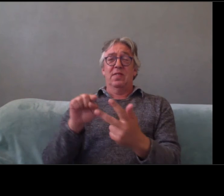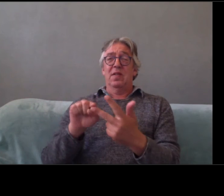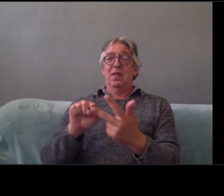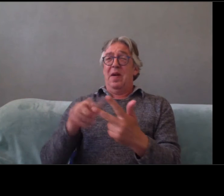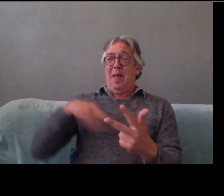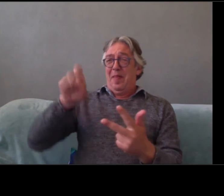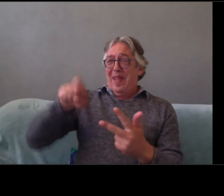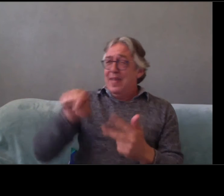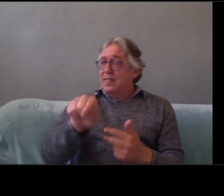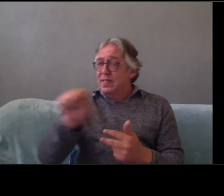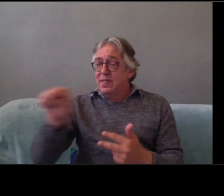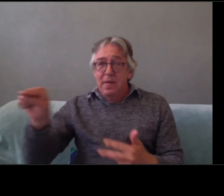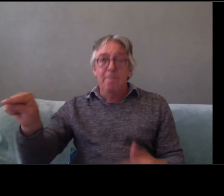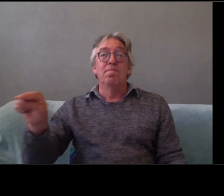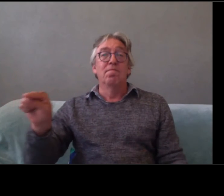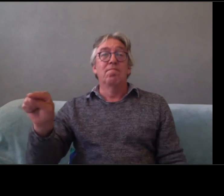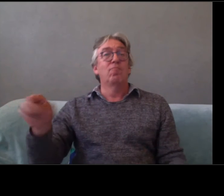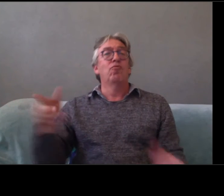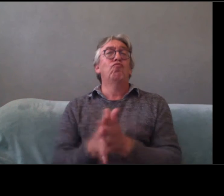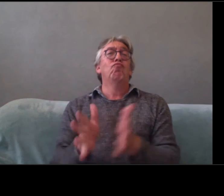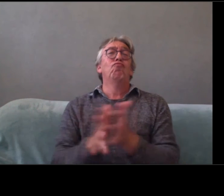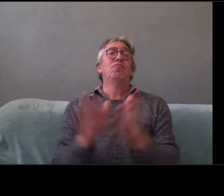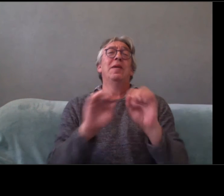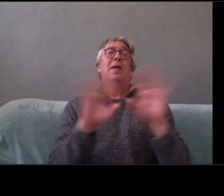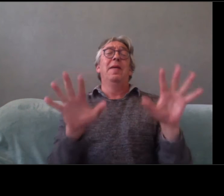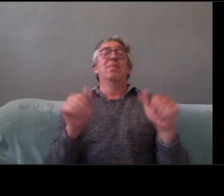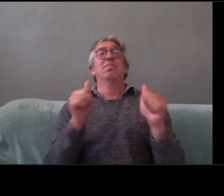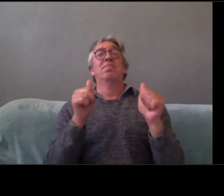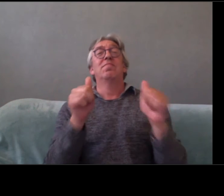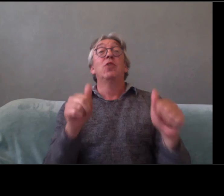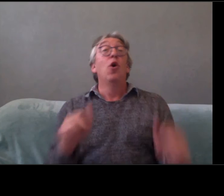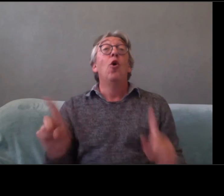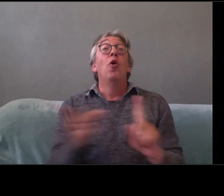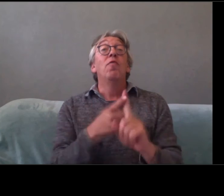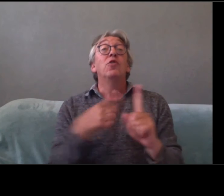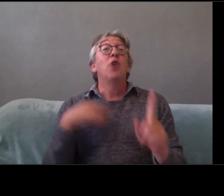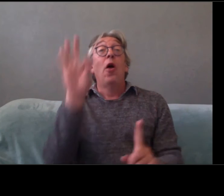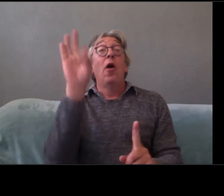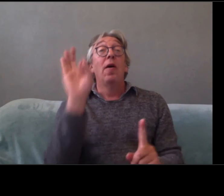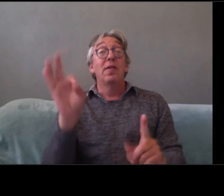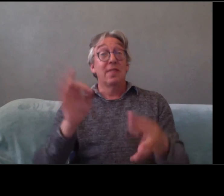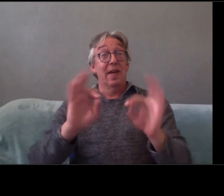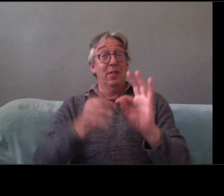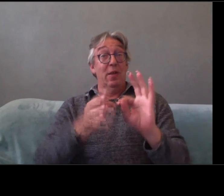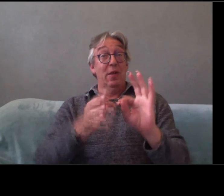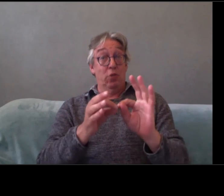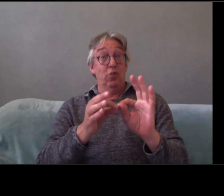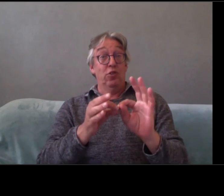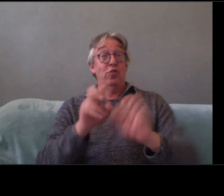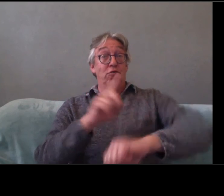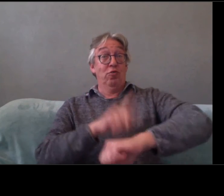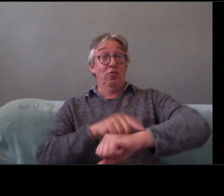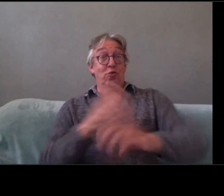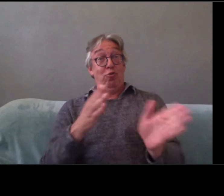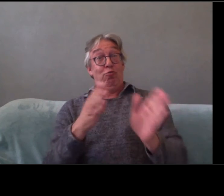Let me ask first of all, ask to the interpreters and captioners to stick with us at least 10 minutes more.